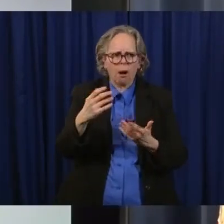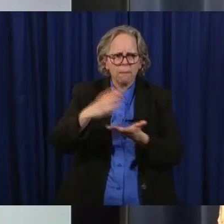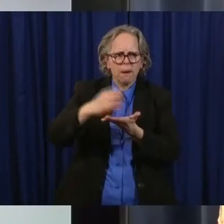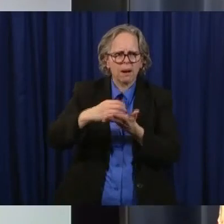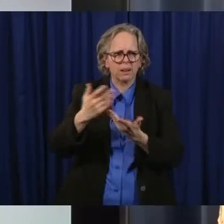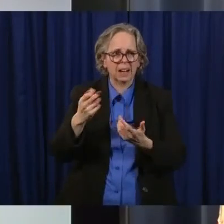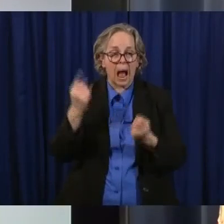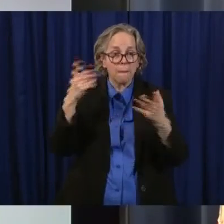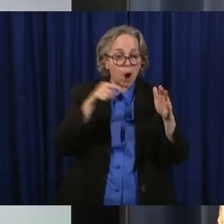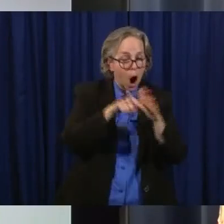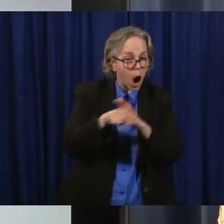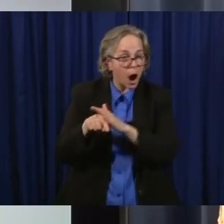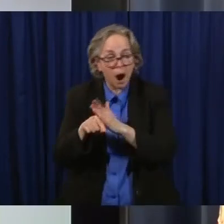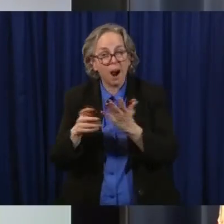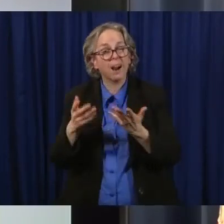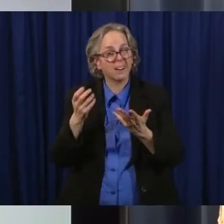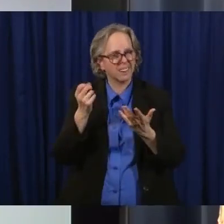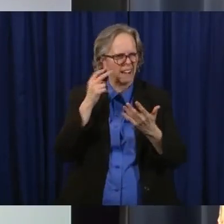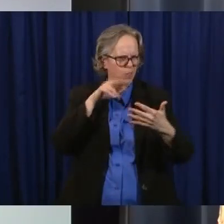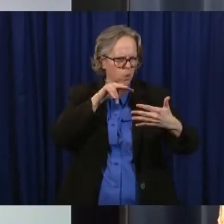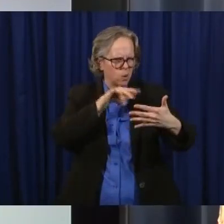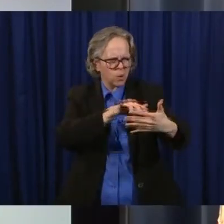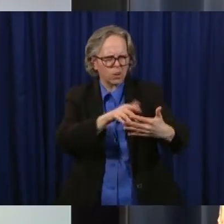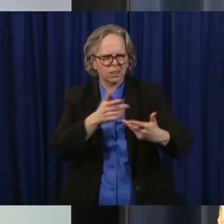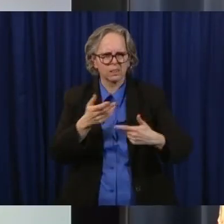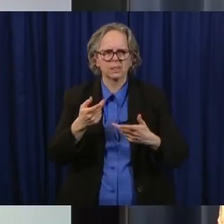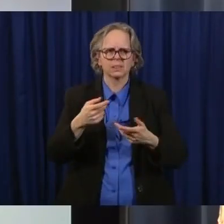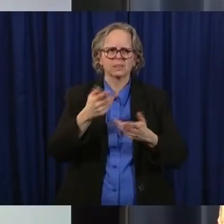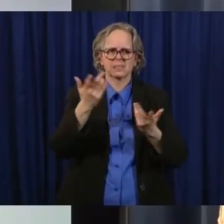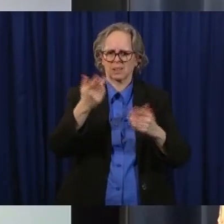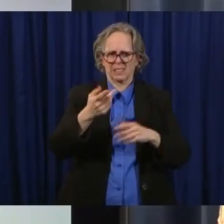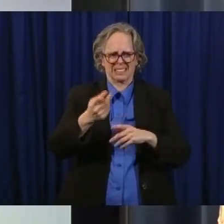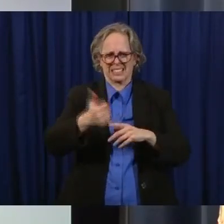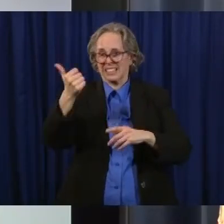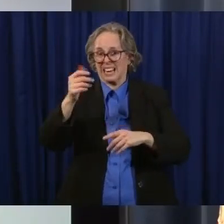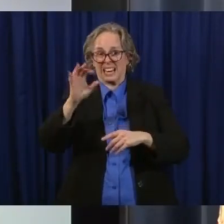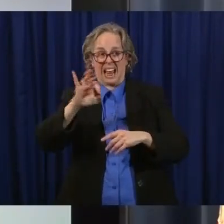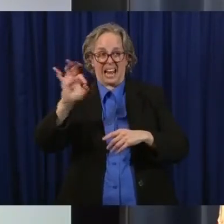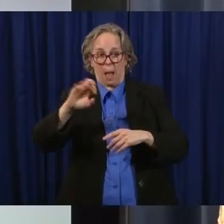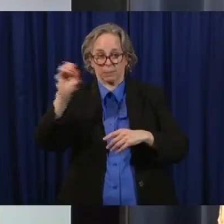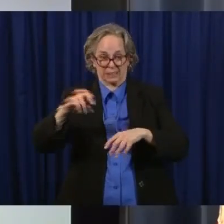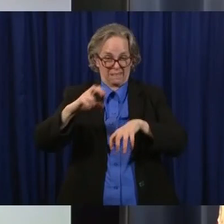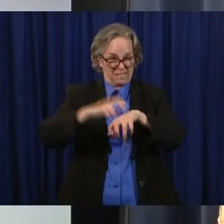AT WHAT'S ON IT, IF IT SAYS 99.9%, OR REDUCTION, THOSE ARE